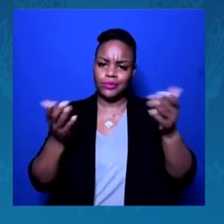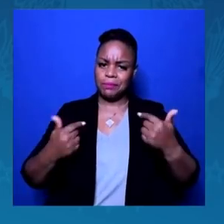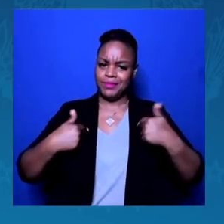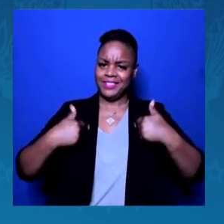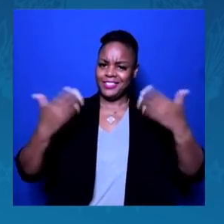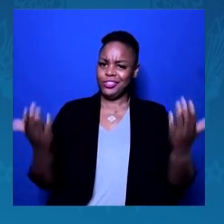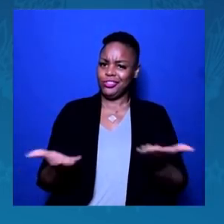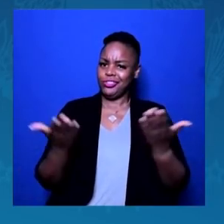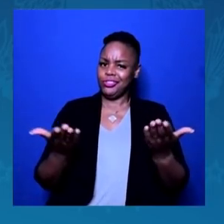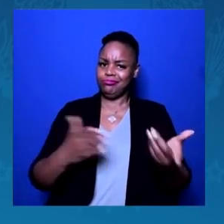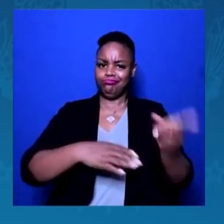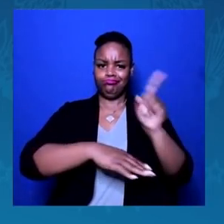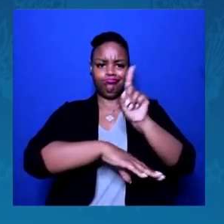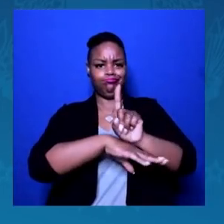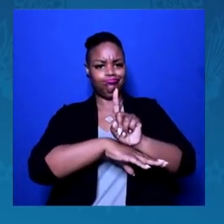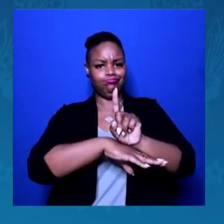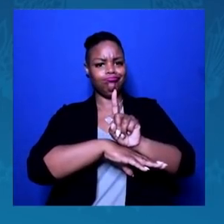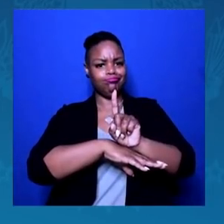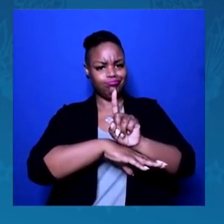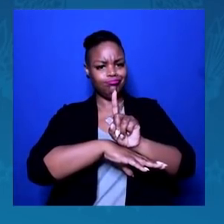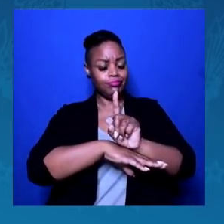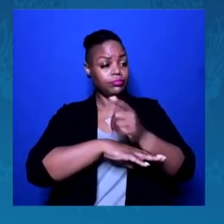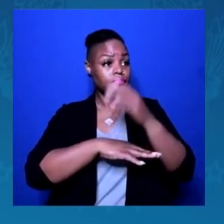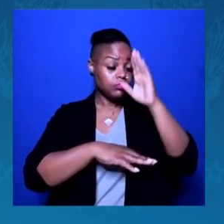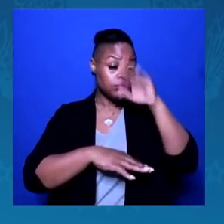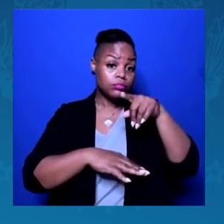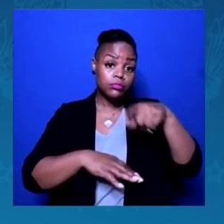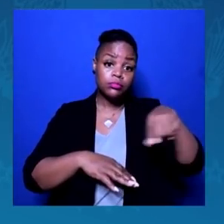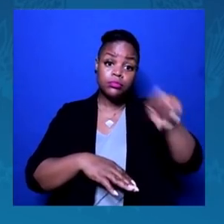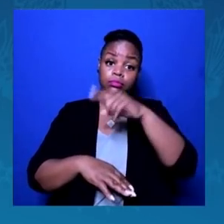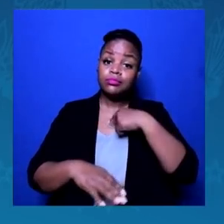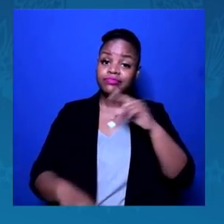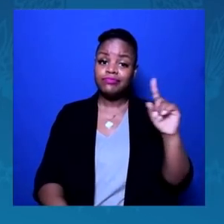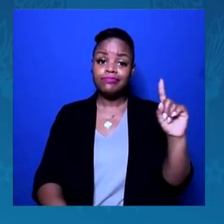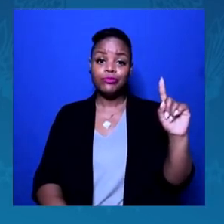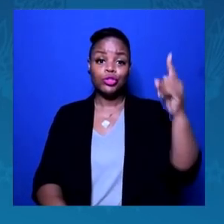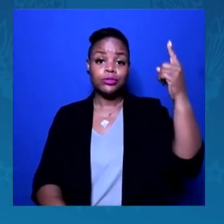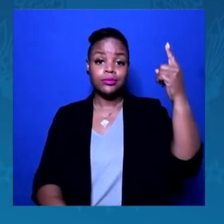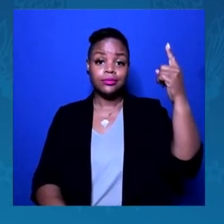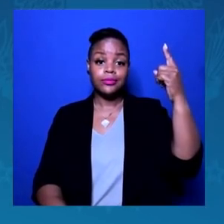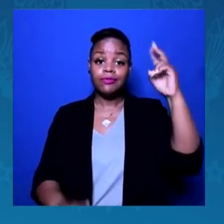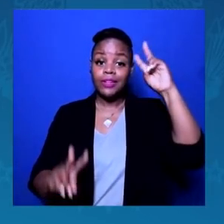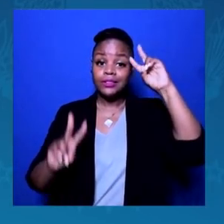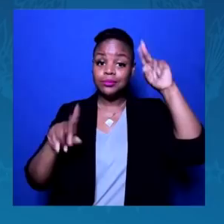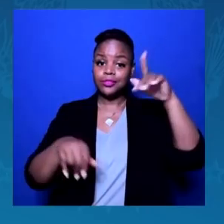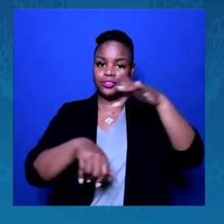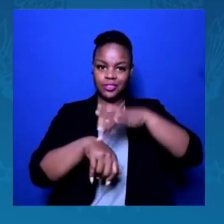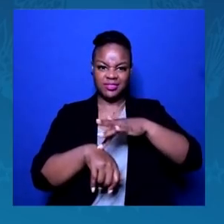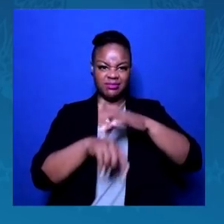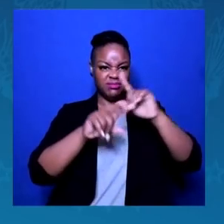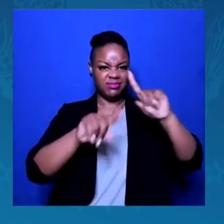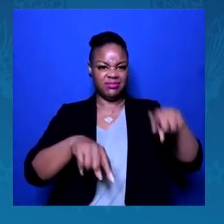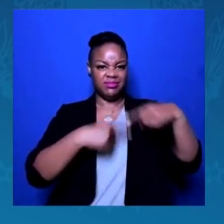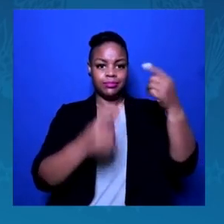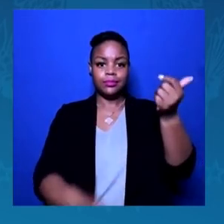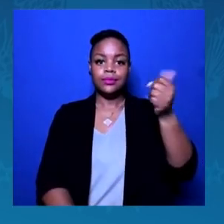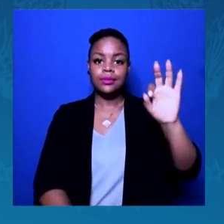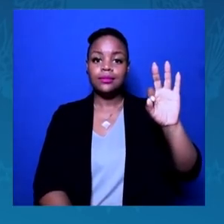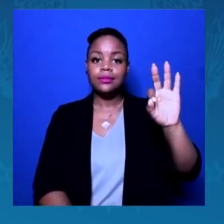since diplomatic relations were established in 1995. And I believe that this trip signals